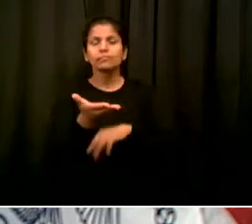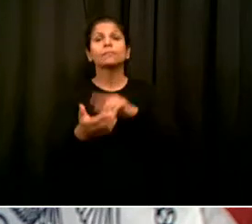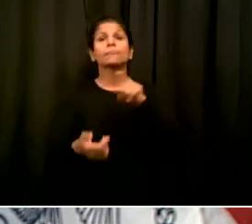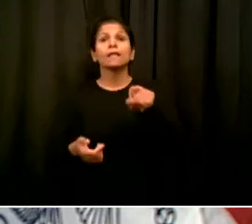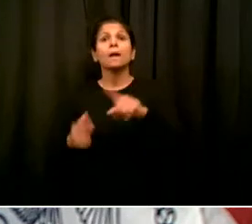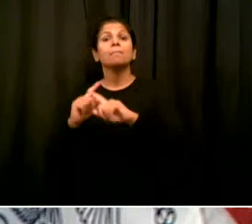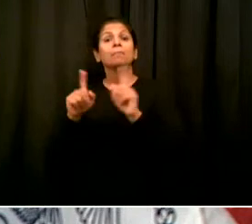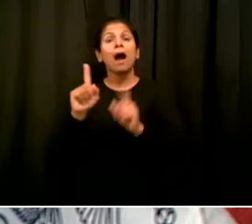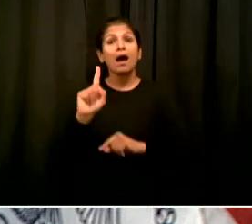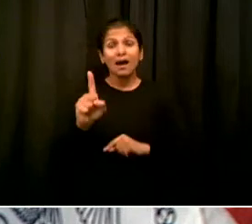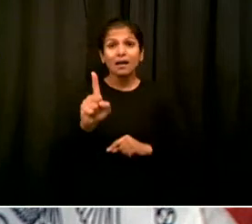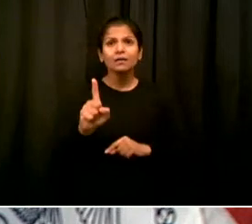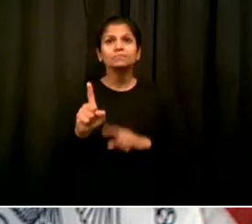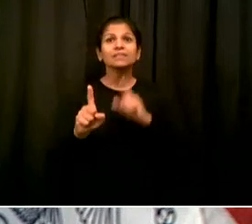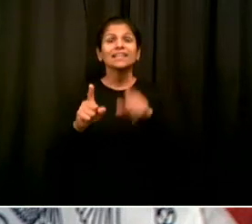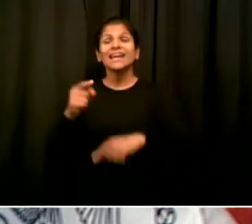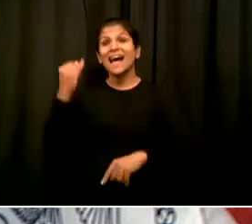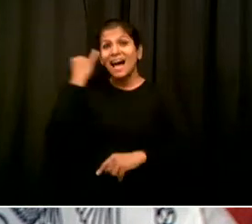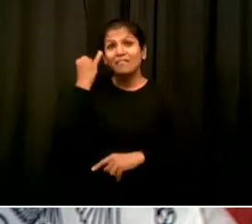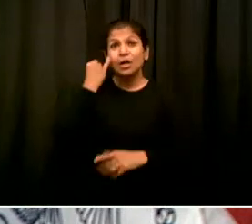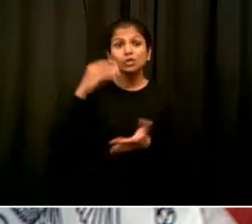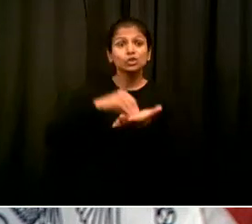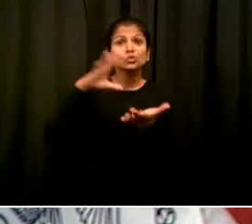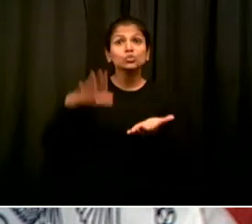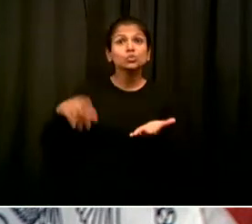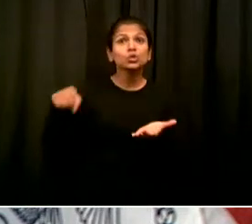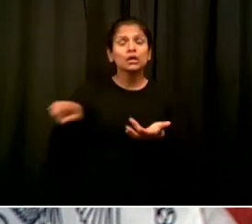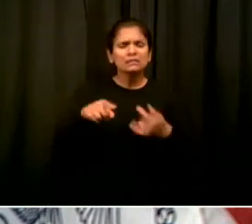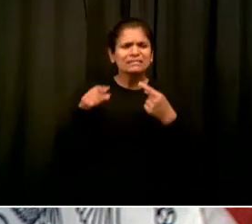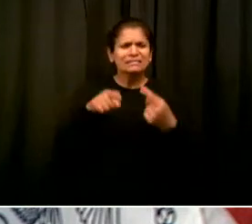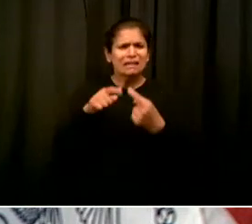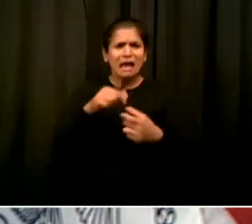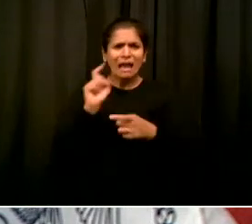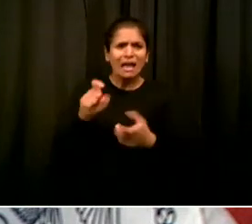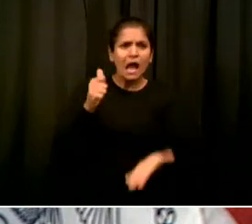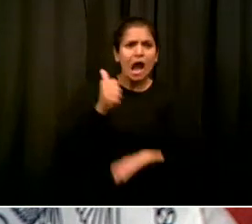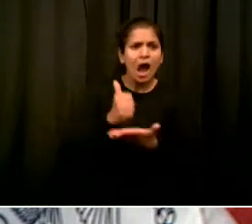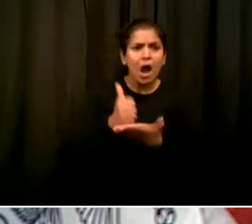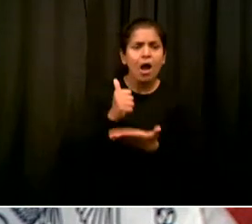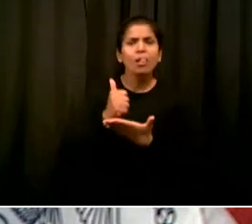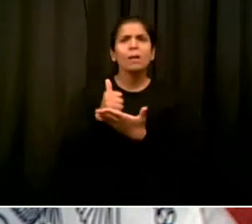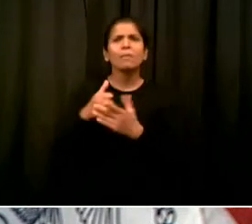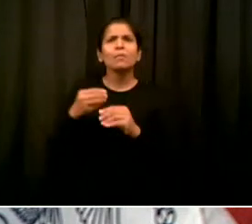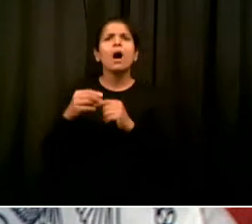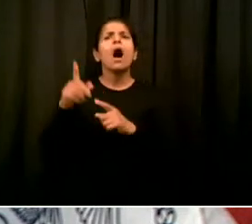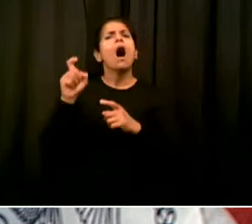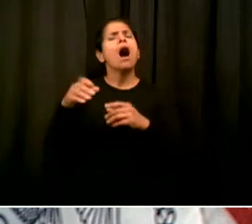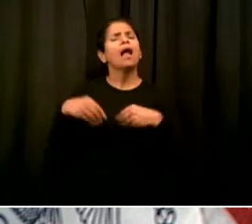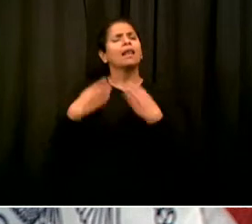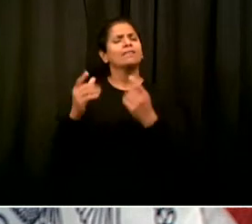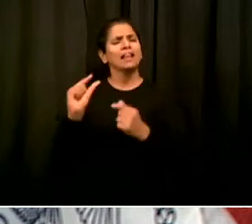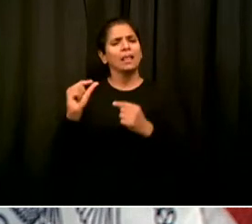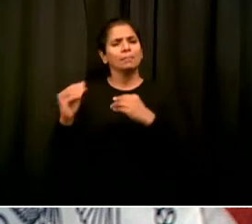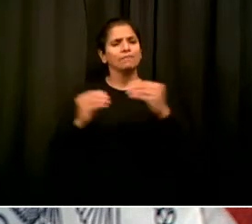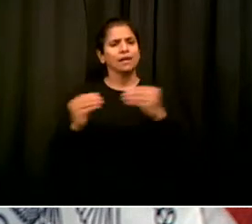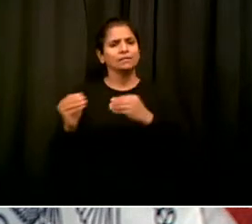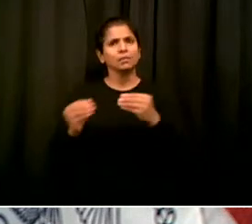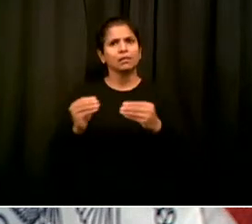NNEED, THERE IS STIILL TIME O T GET IT DONE. SCHOOLS WILL BE HELD ACCOUNTABLE. SUPERINTENDENTS WILL BE HELD